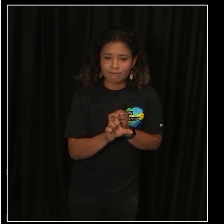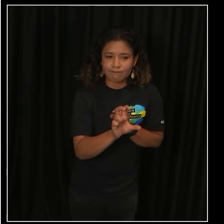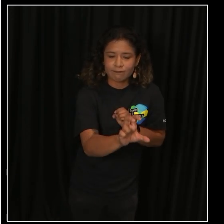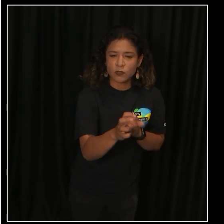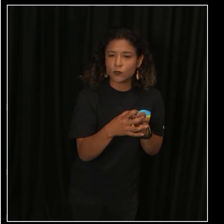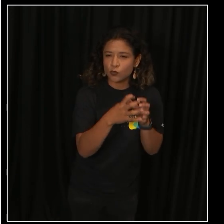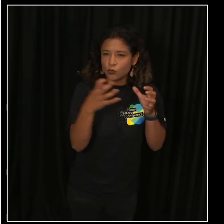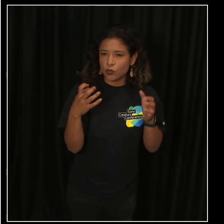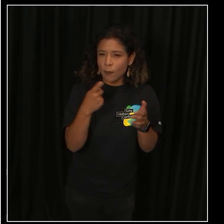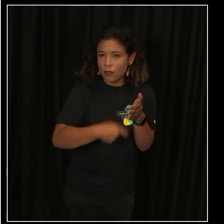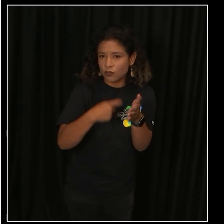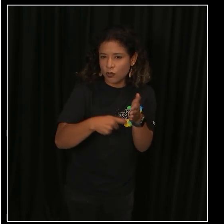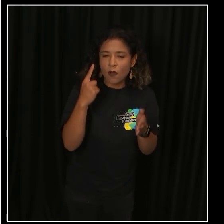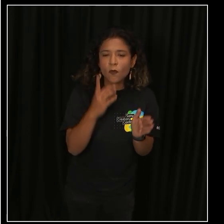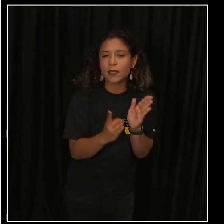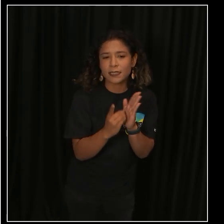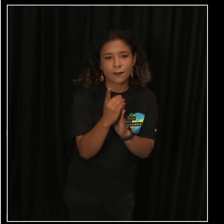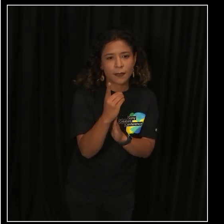because we had a lot of other work to do.